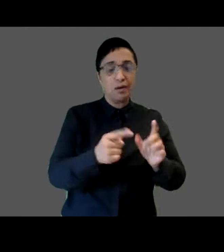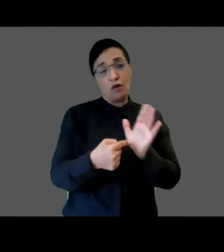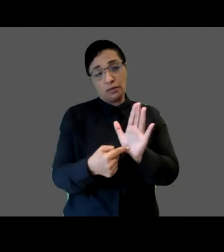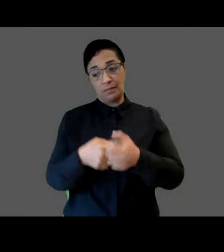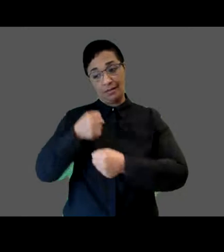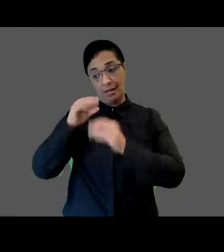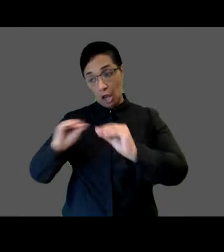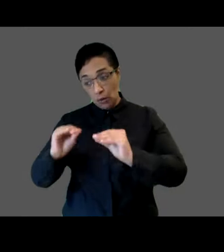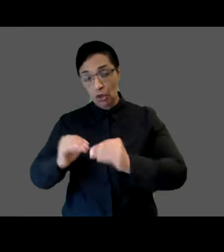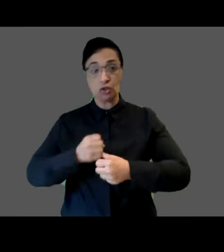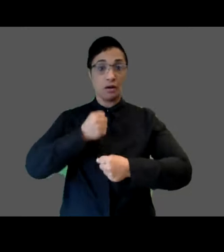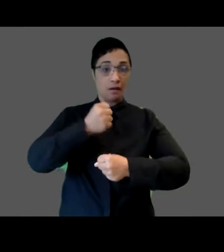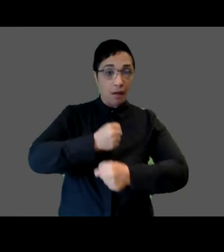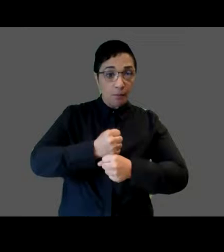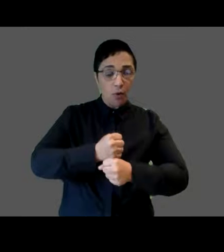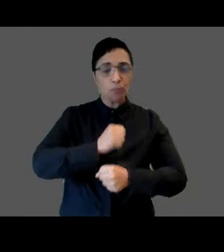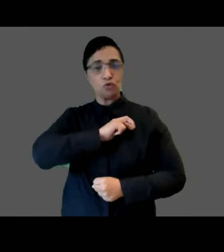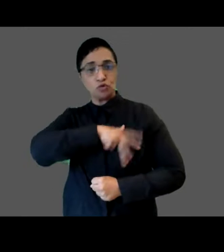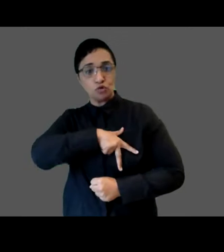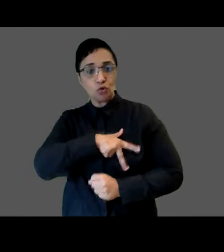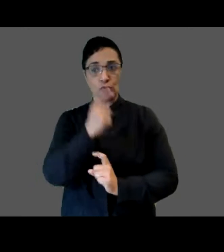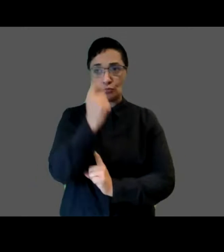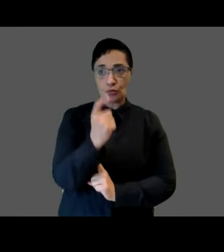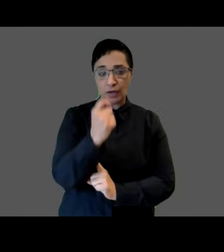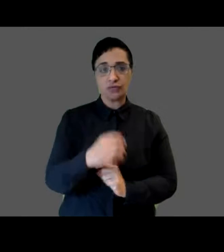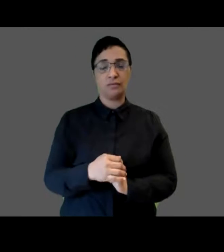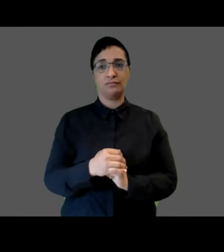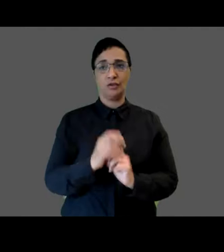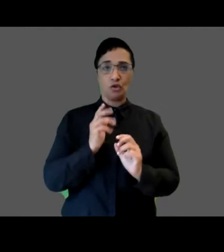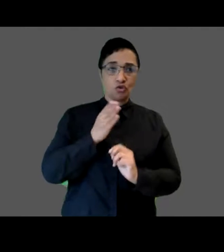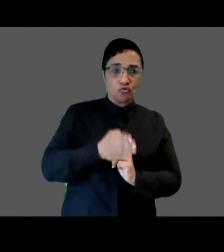protection to transport community inclusion, et cetera, et cetera.